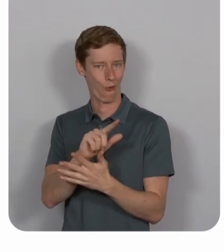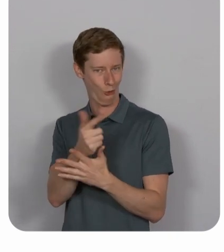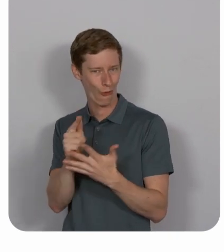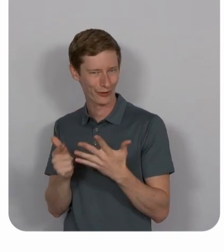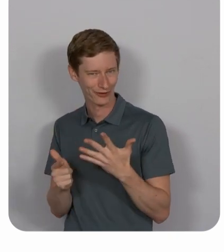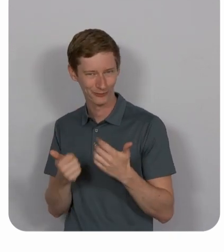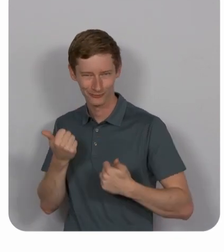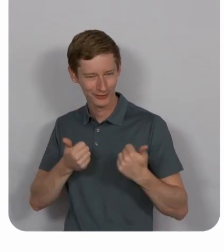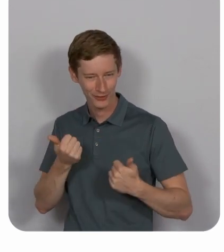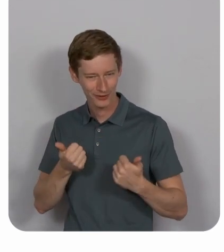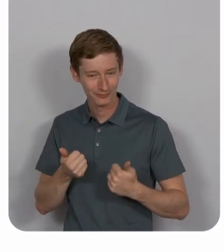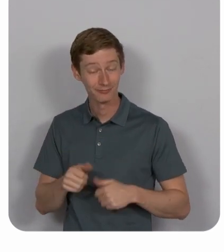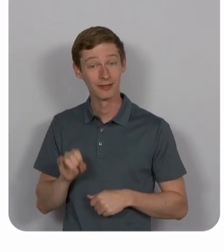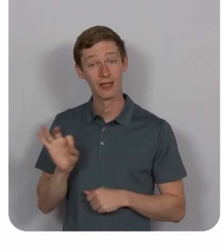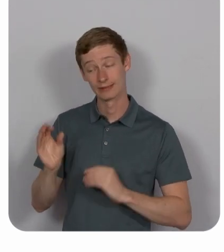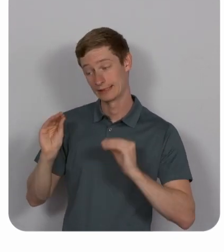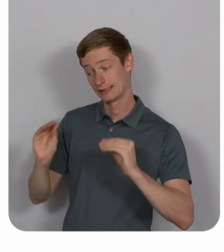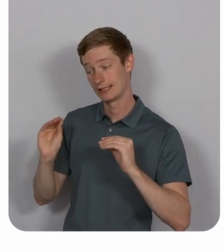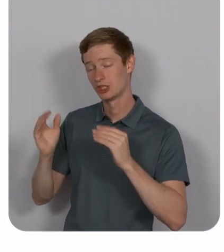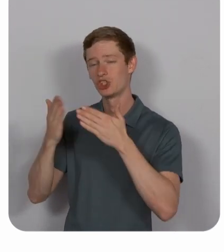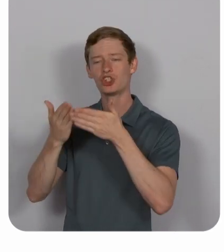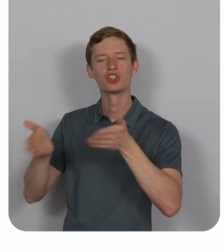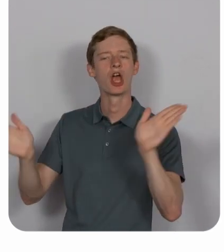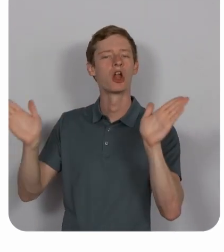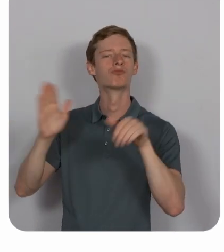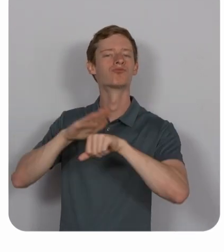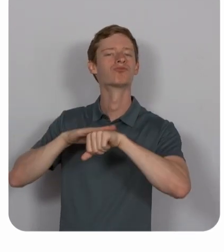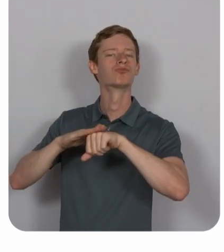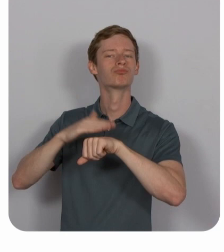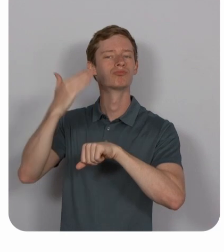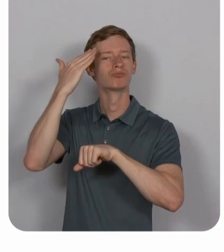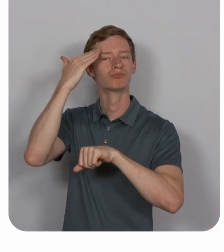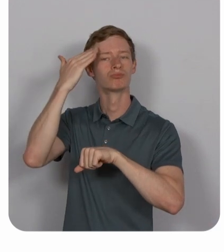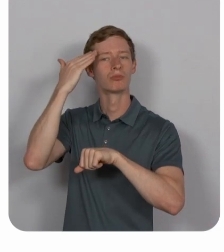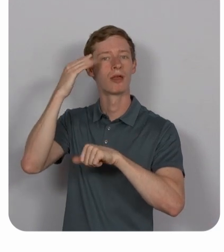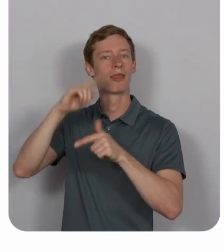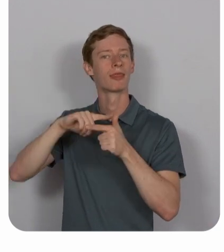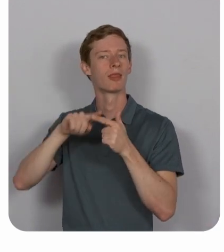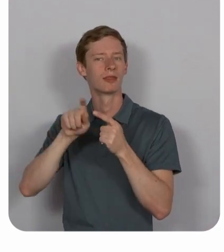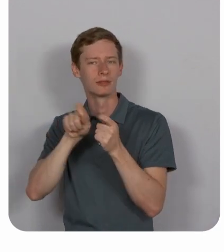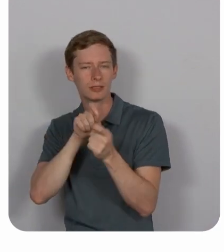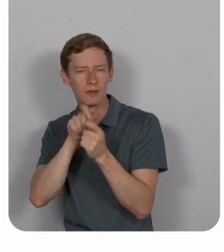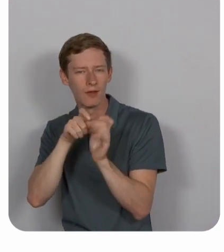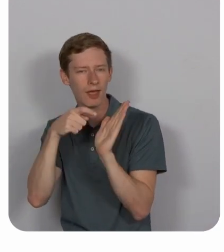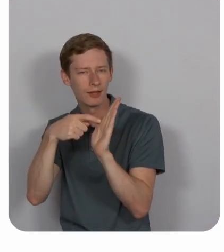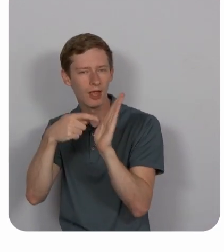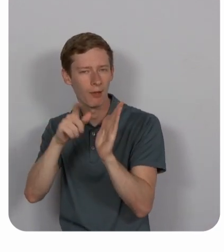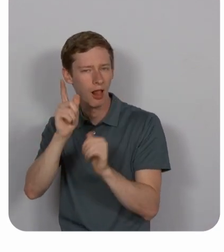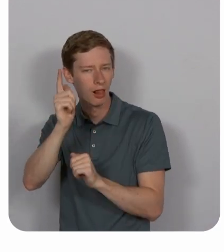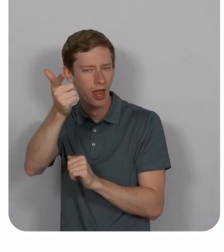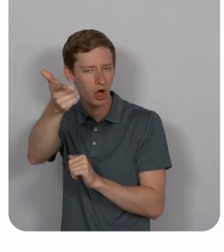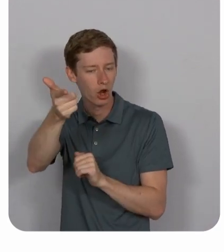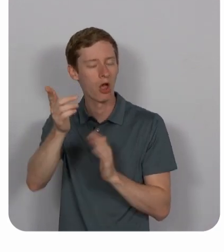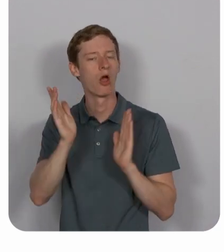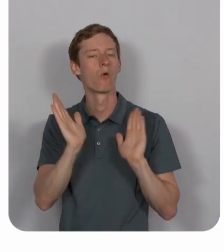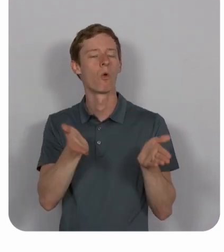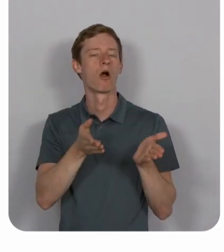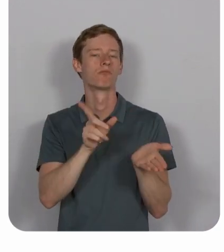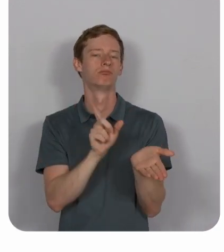And then, “does training a model on general knowledge first make learning from specific examples better later?” We’ll publish some of our findings